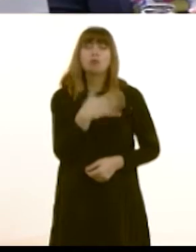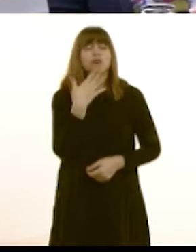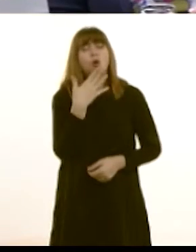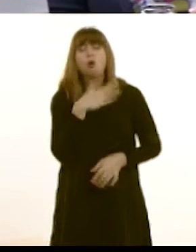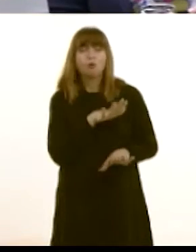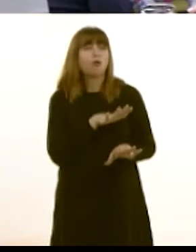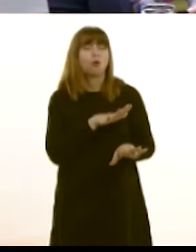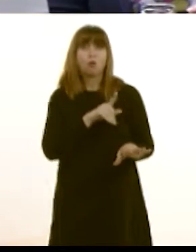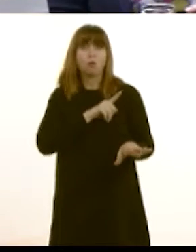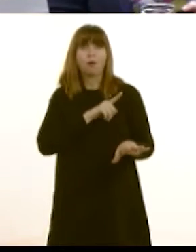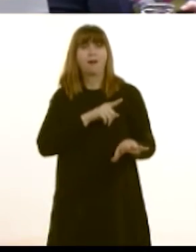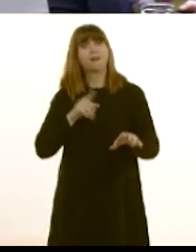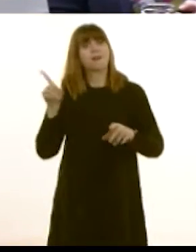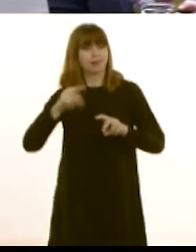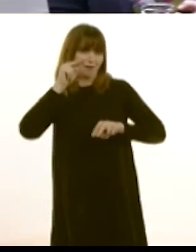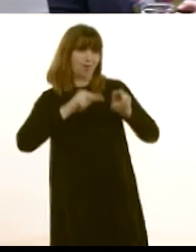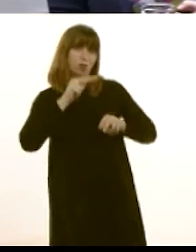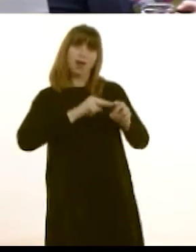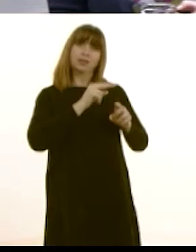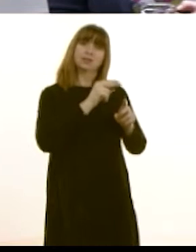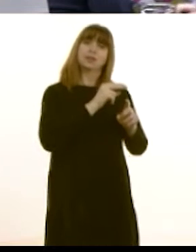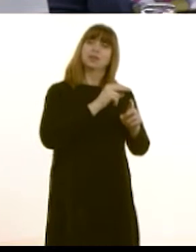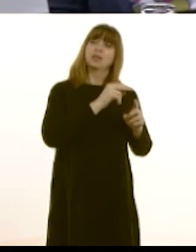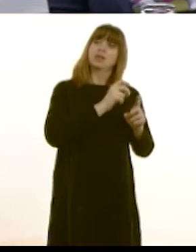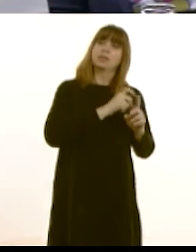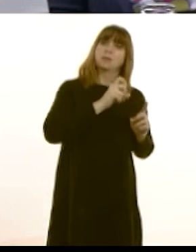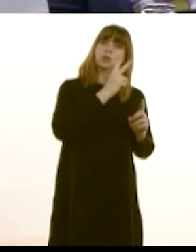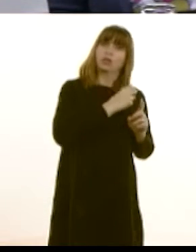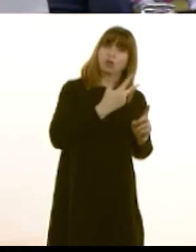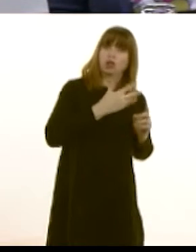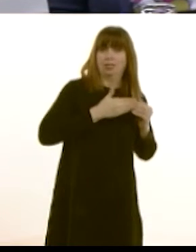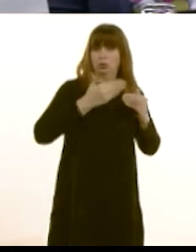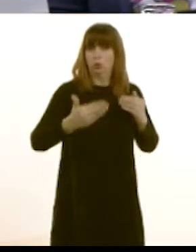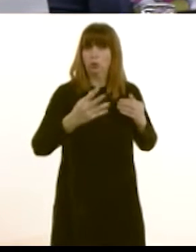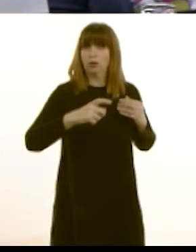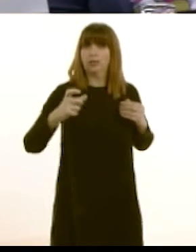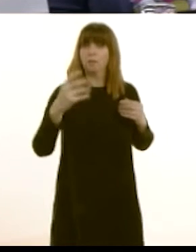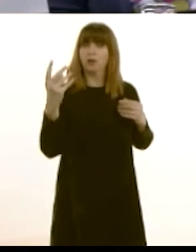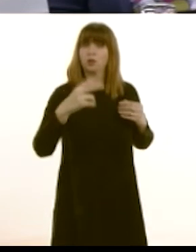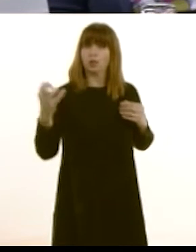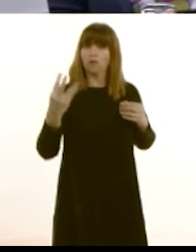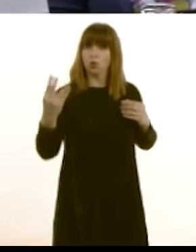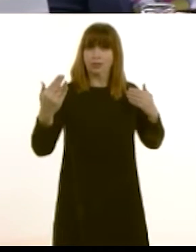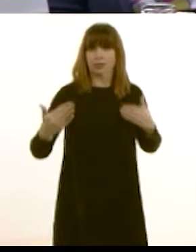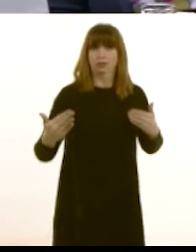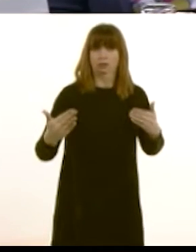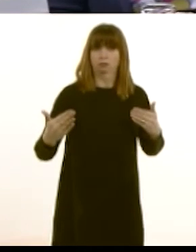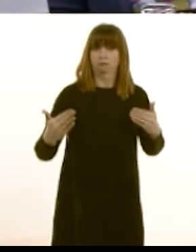took place between September 2013 and December 2014, as Iíve said. That was the period in which programmes such as the LNF and testing were first introduced